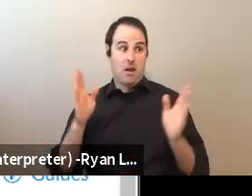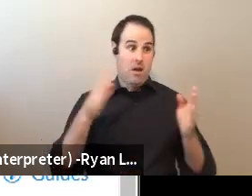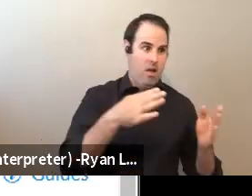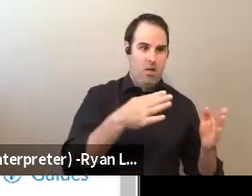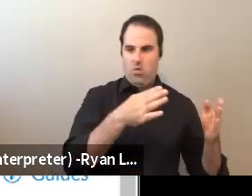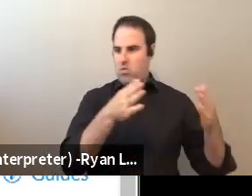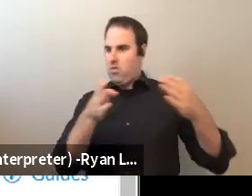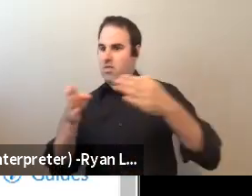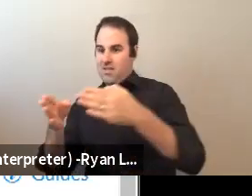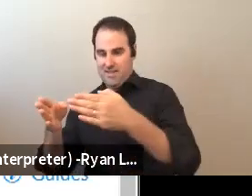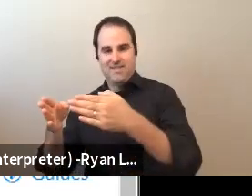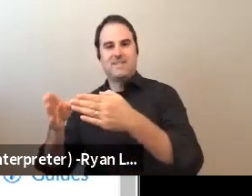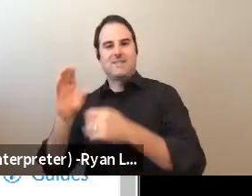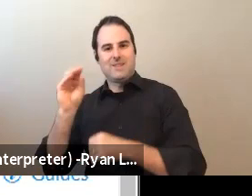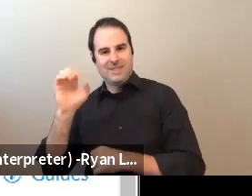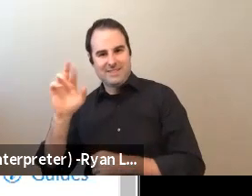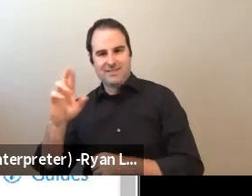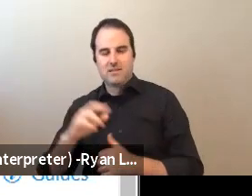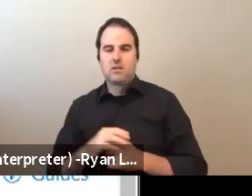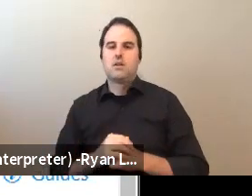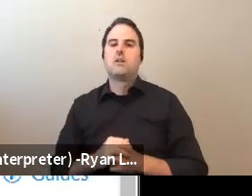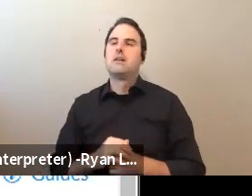Sally Potter: And I think that, you know, that's something that you